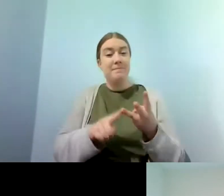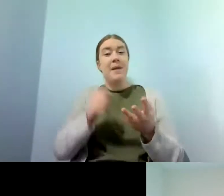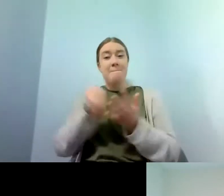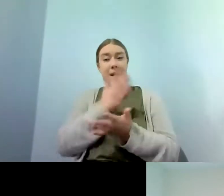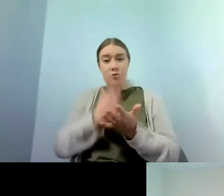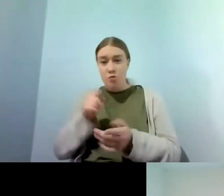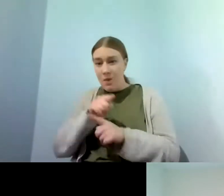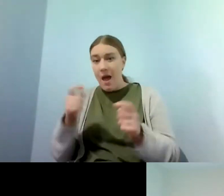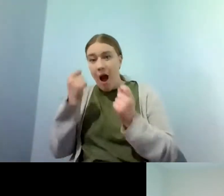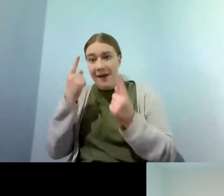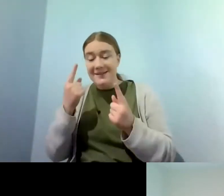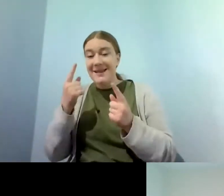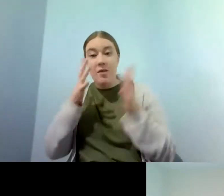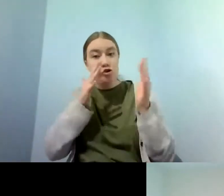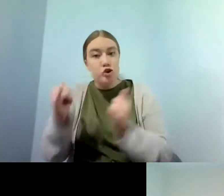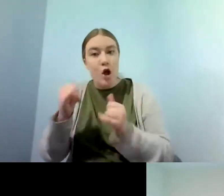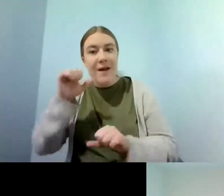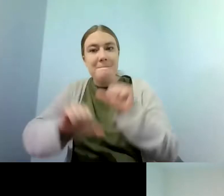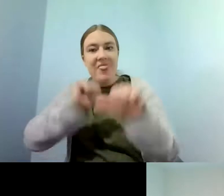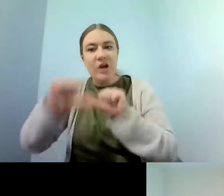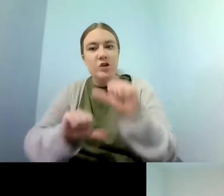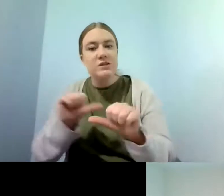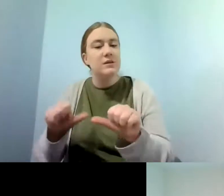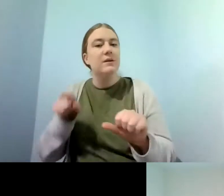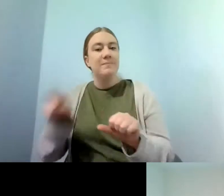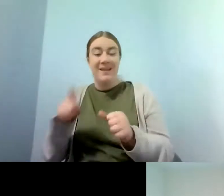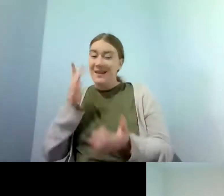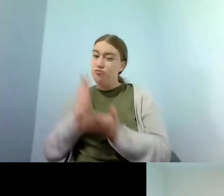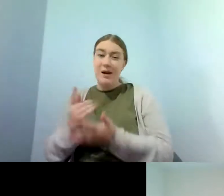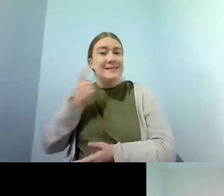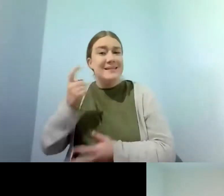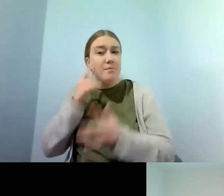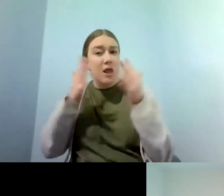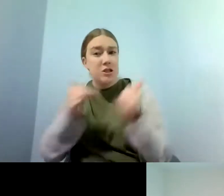uh the survey method and it's a very simple survey to do but coming along and meeting us